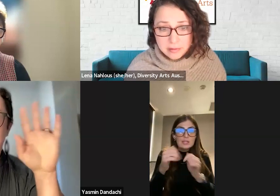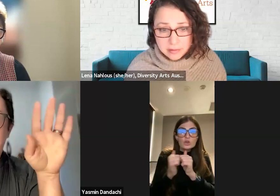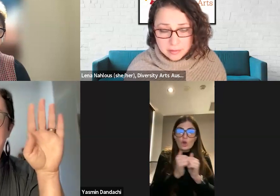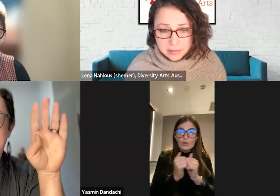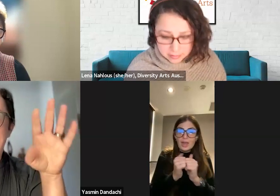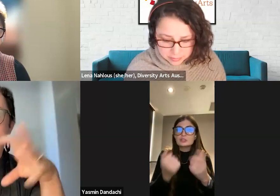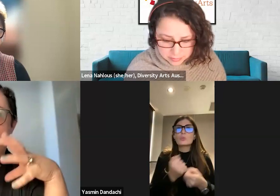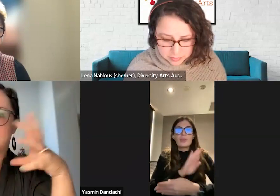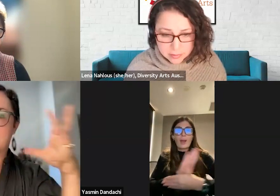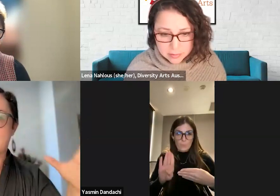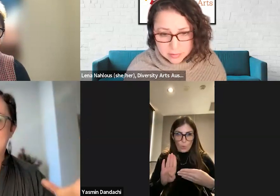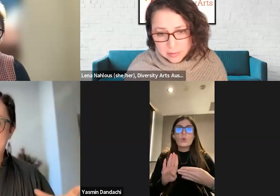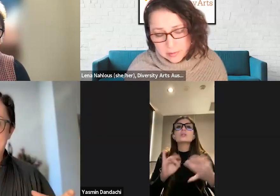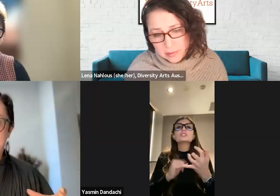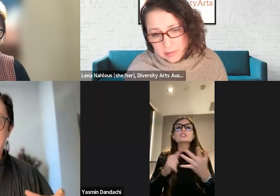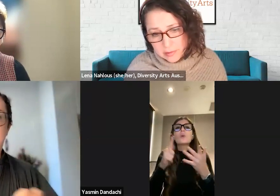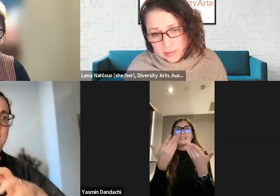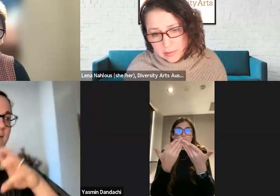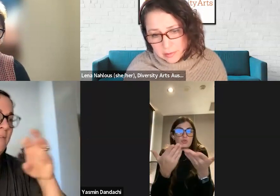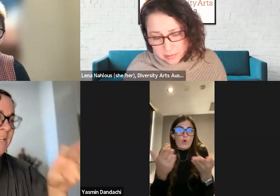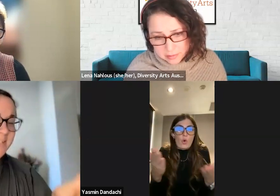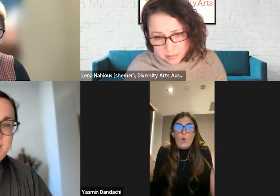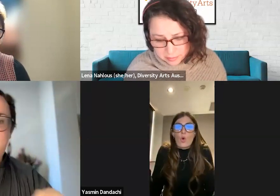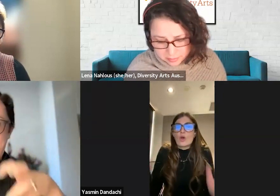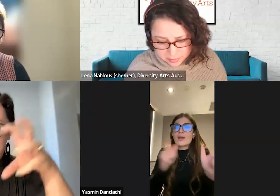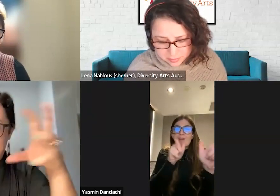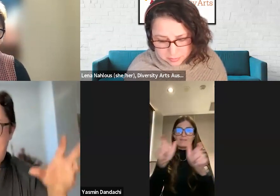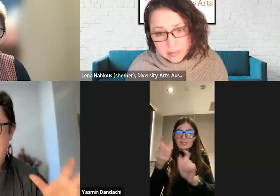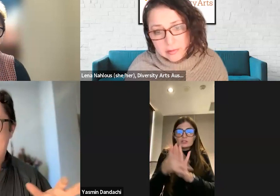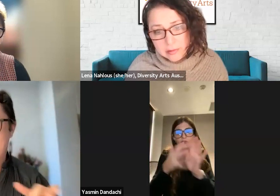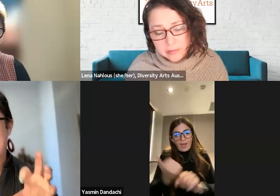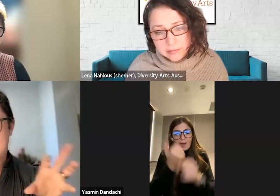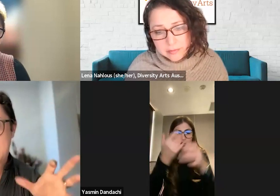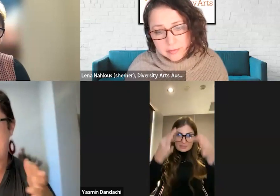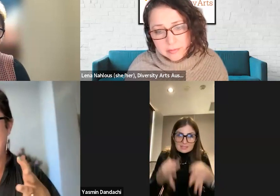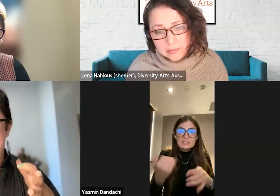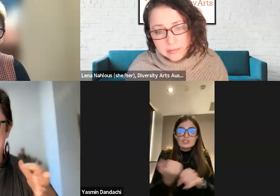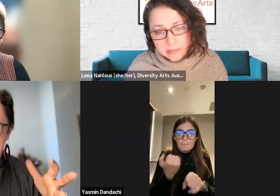as a broader governance ecology of our decision-makers, the people who influence, the people who guide